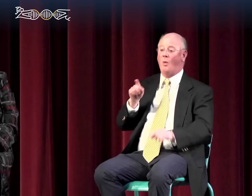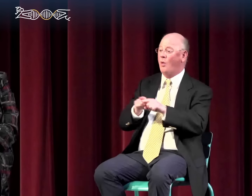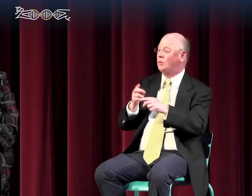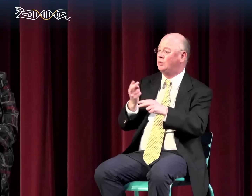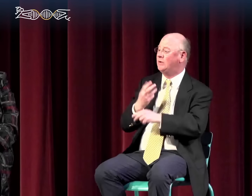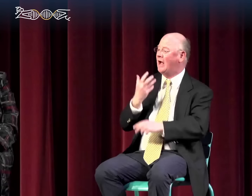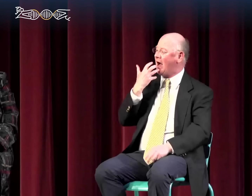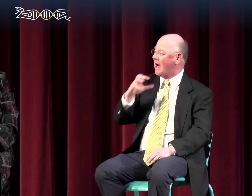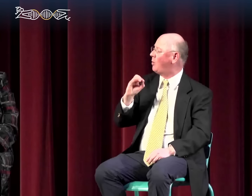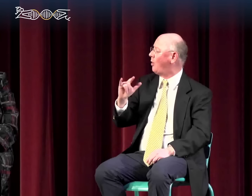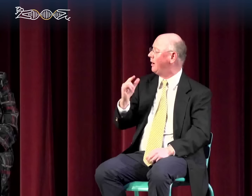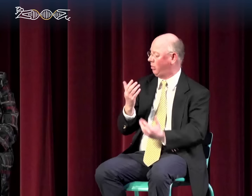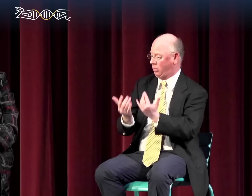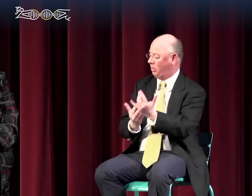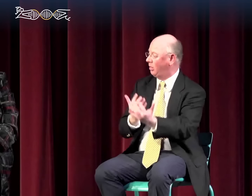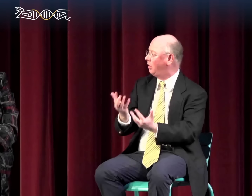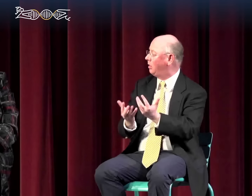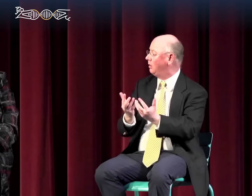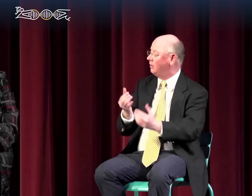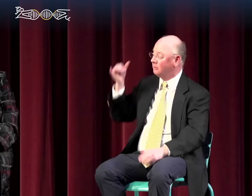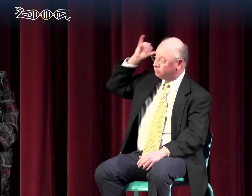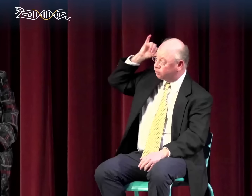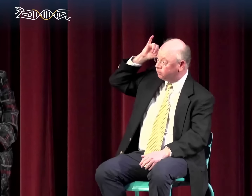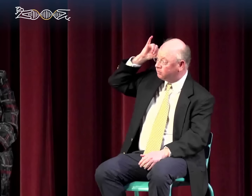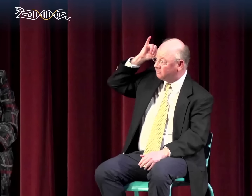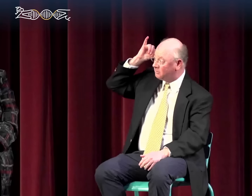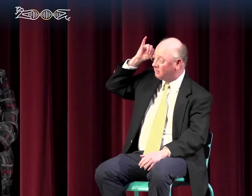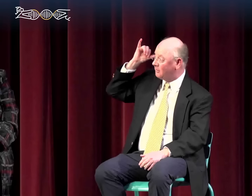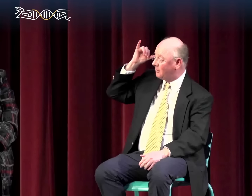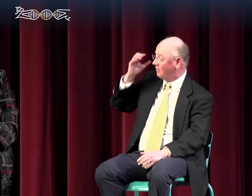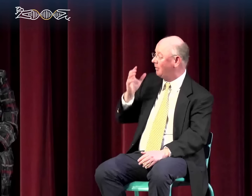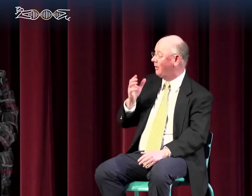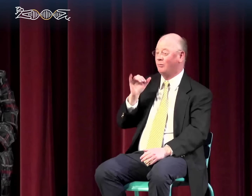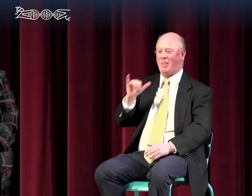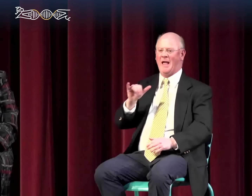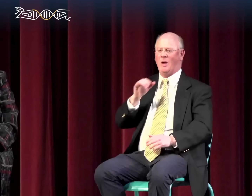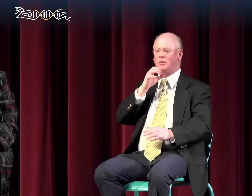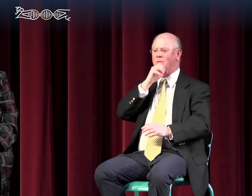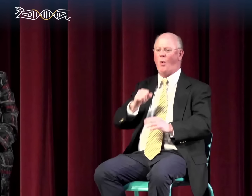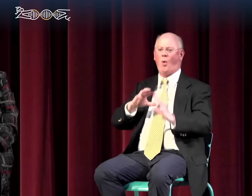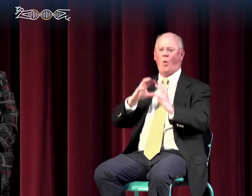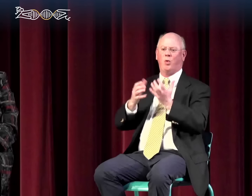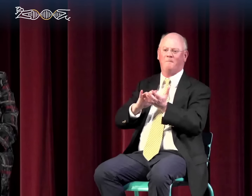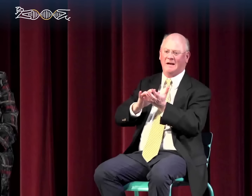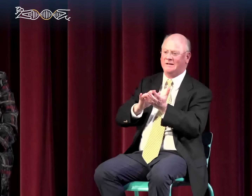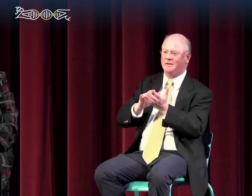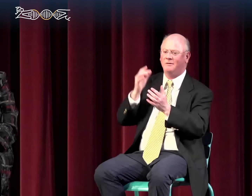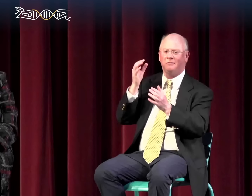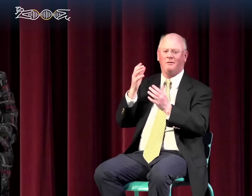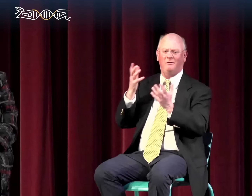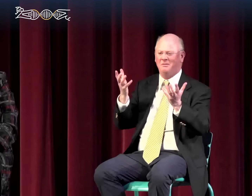Also attempts to use hot oil and pour that into the ear these are old world